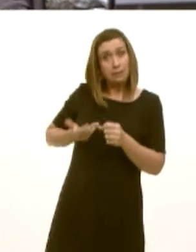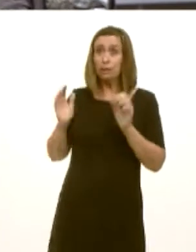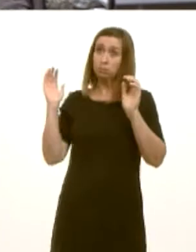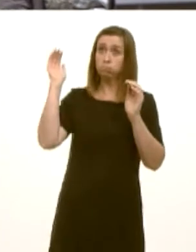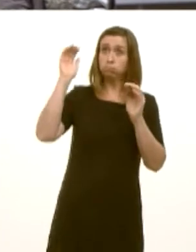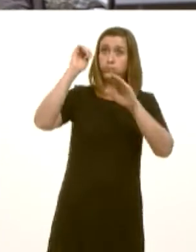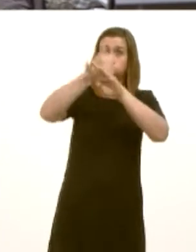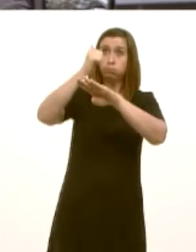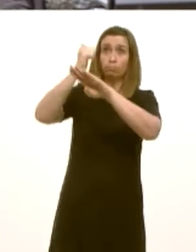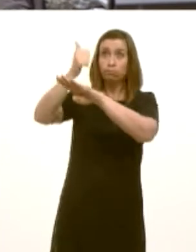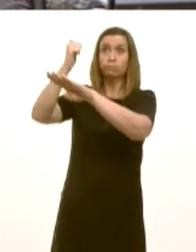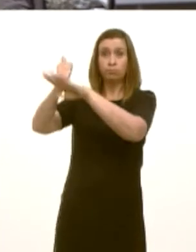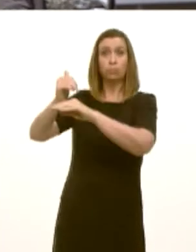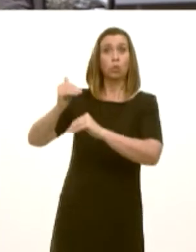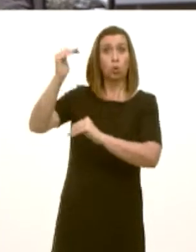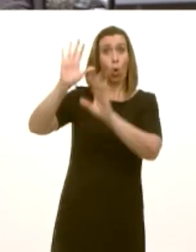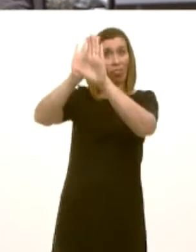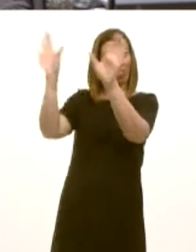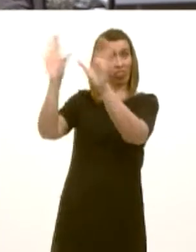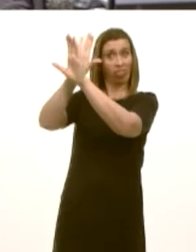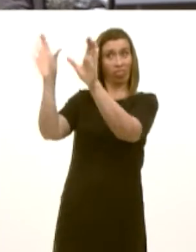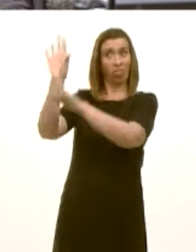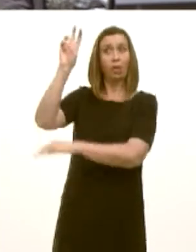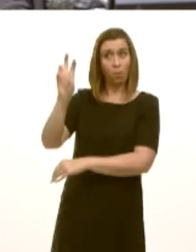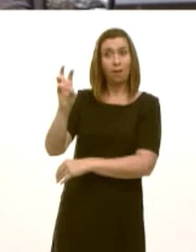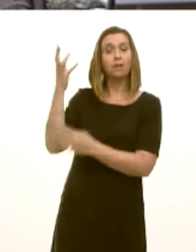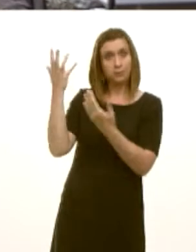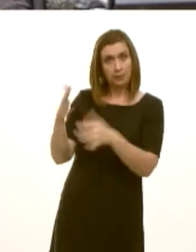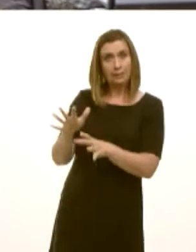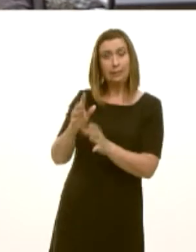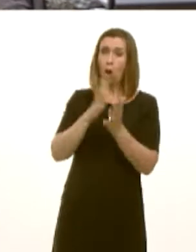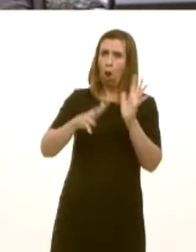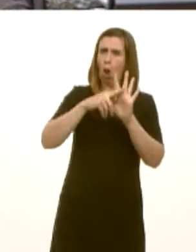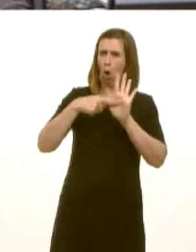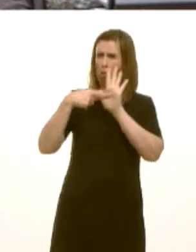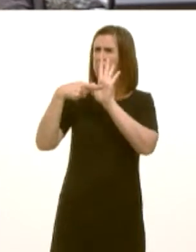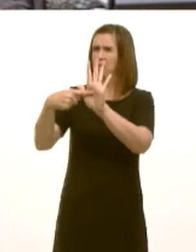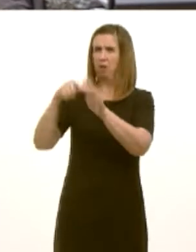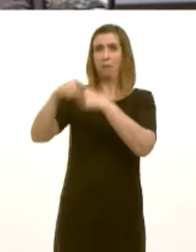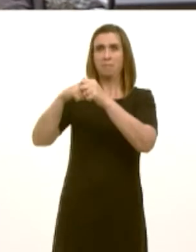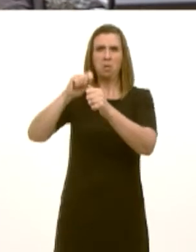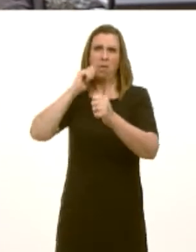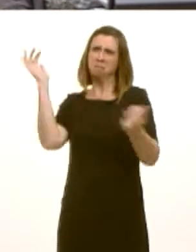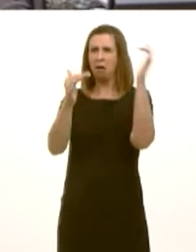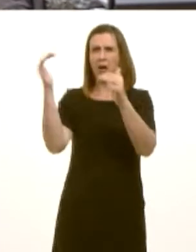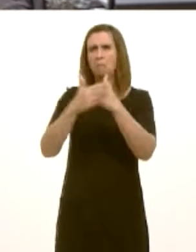I donít see how a law would actually help to change things. However, what is important is that we do have policies in placeósuch as the enterprise